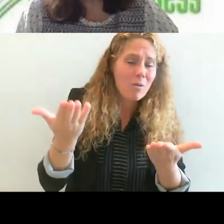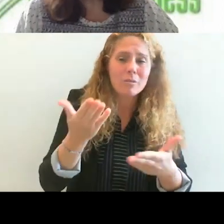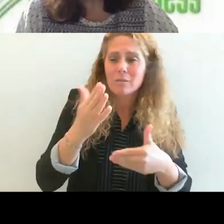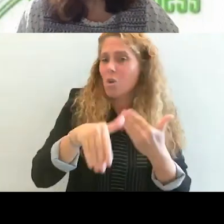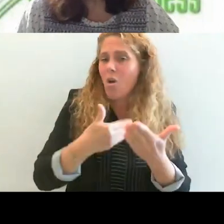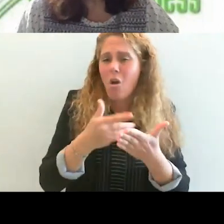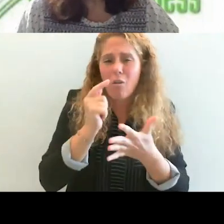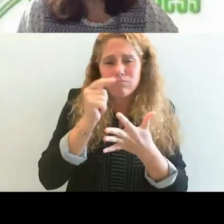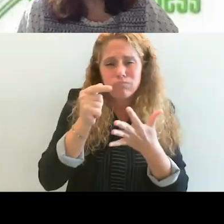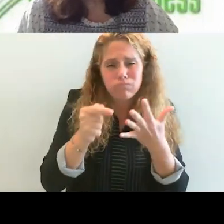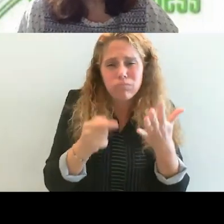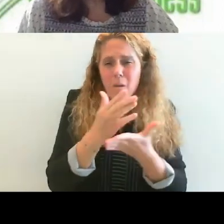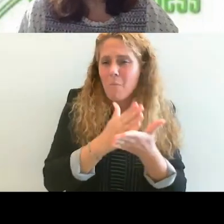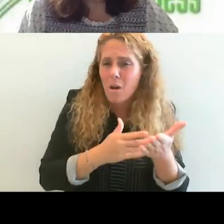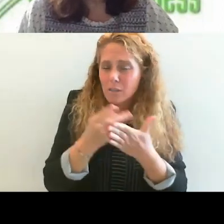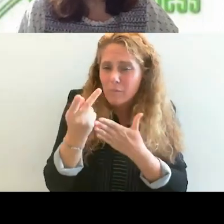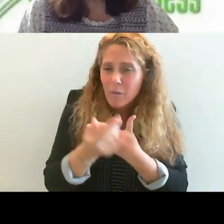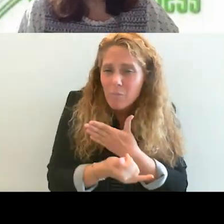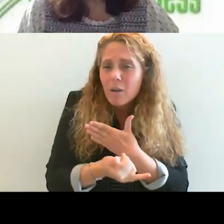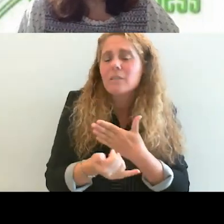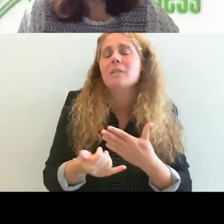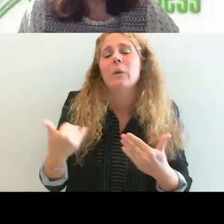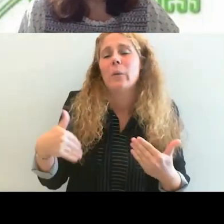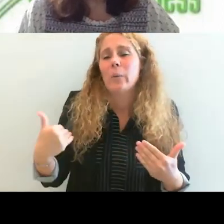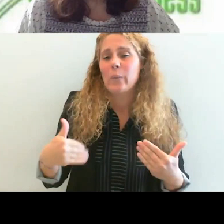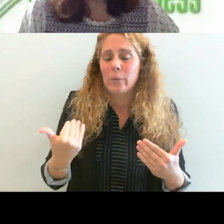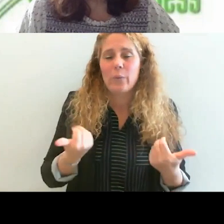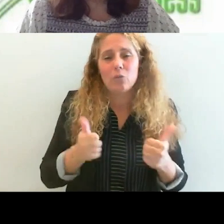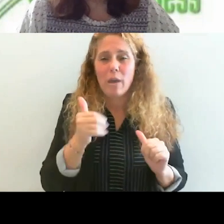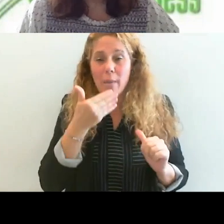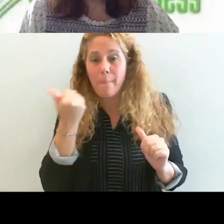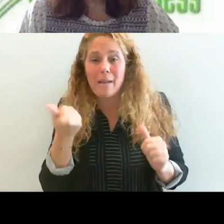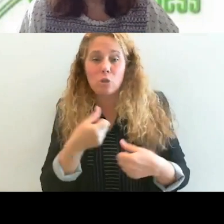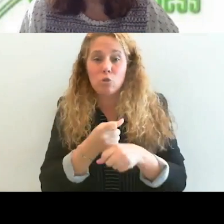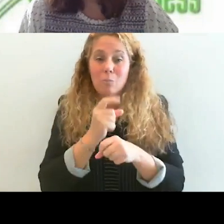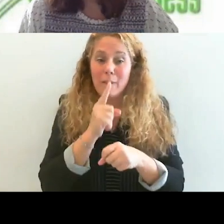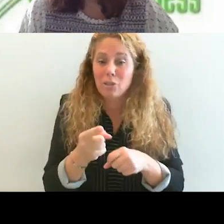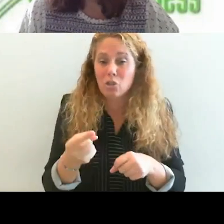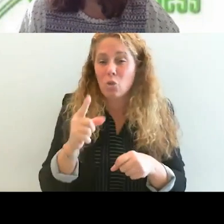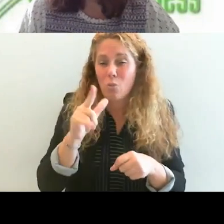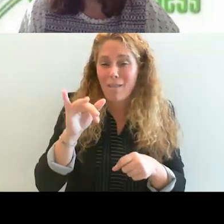THE PROJECT, WE HAVE DONE OUR BEST TO MAKE SURE THAT, LITERALLY, ALL STAKEHOLDER INVOLVEMENT.